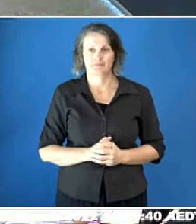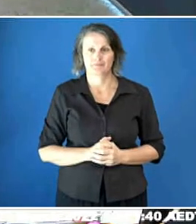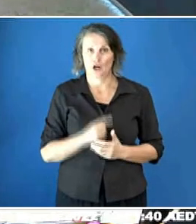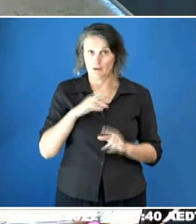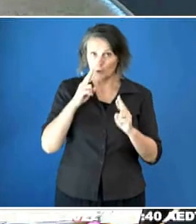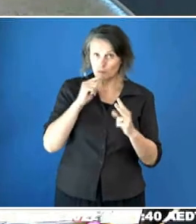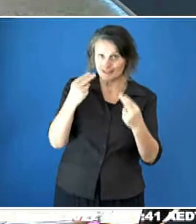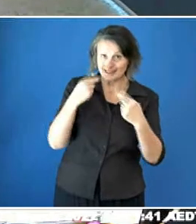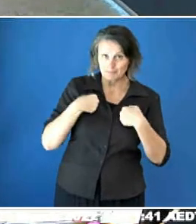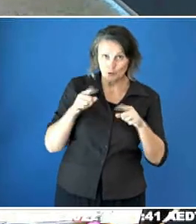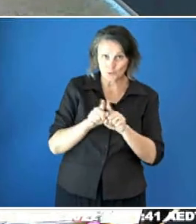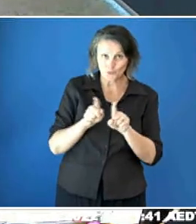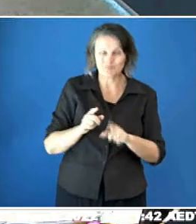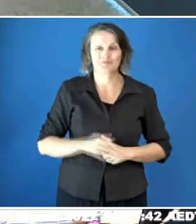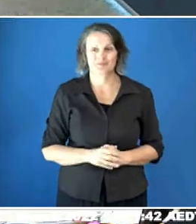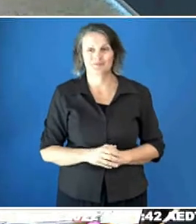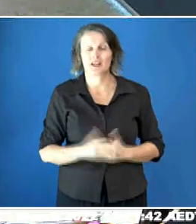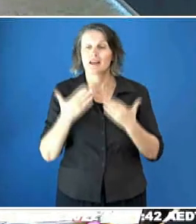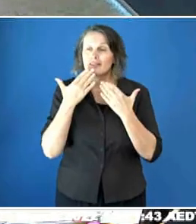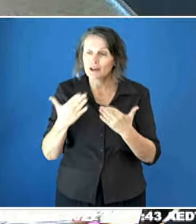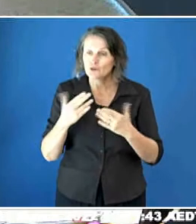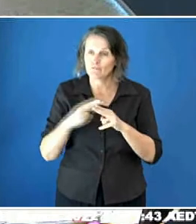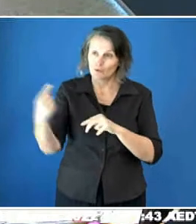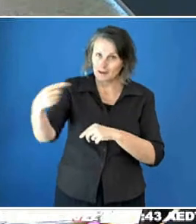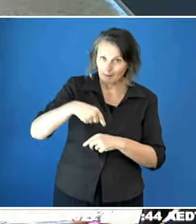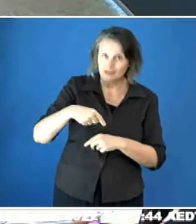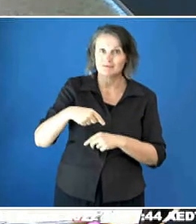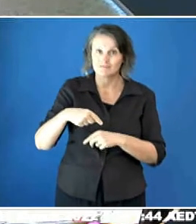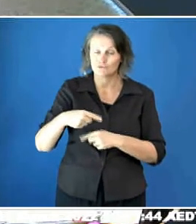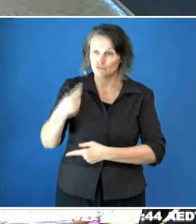screen as well. So thank you once again for coming to the Royal Commission and also for